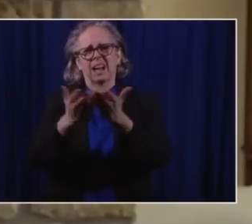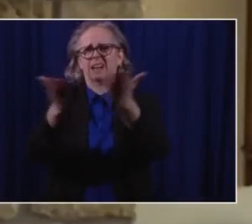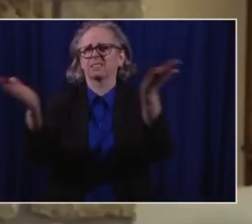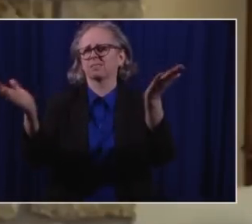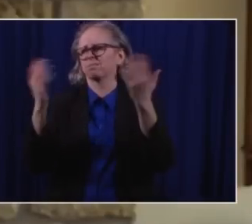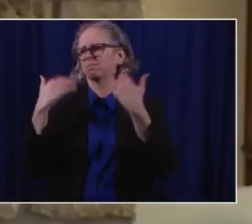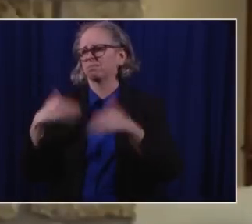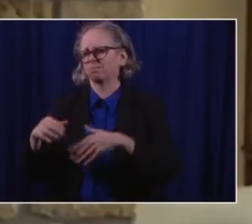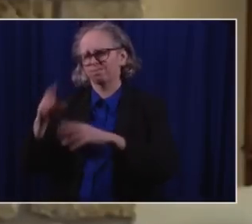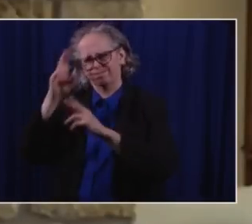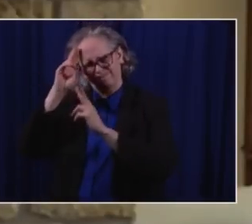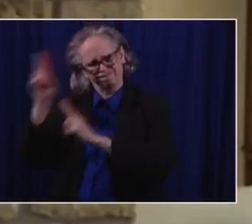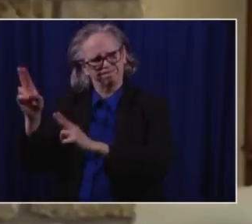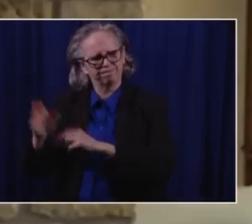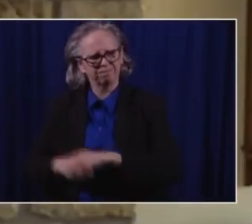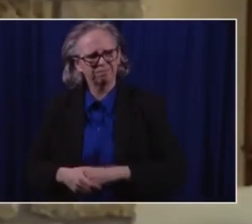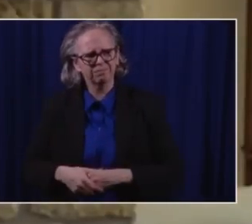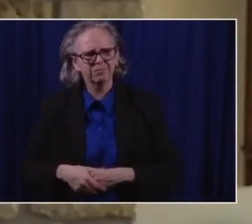that We appreciate you being